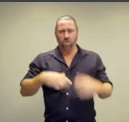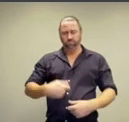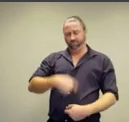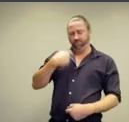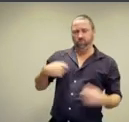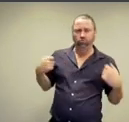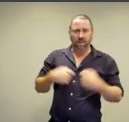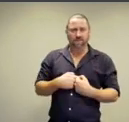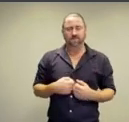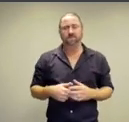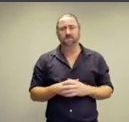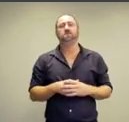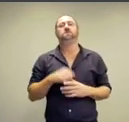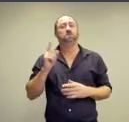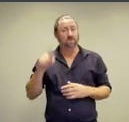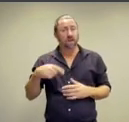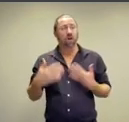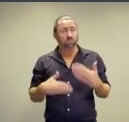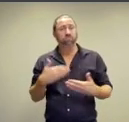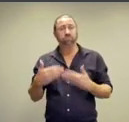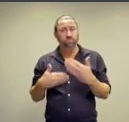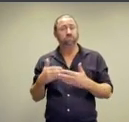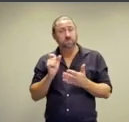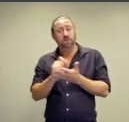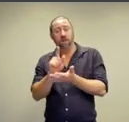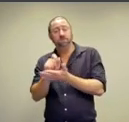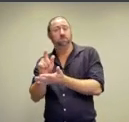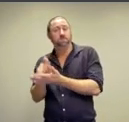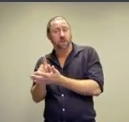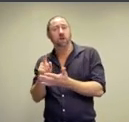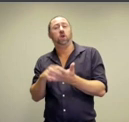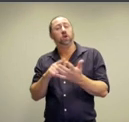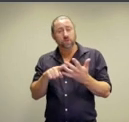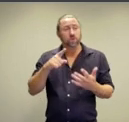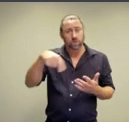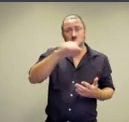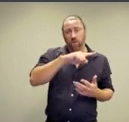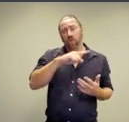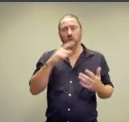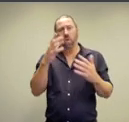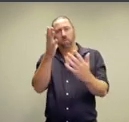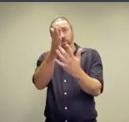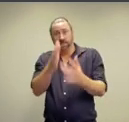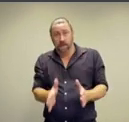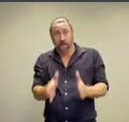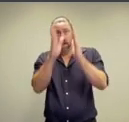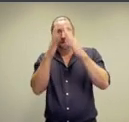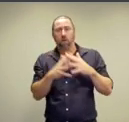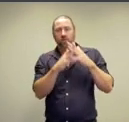During this time, the motorbike jacket continues to be marketed to and sold